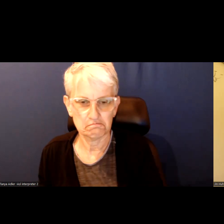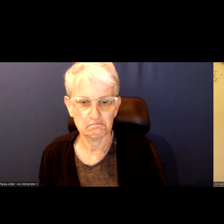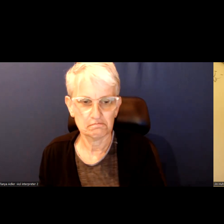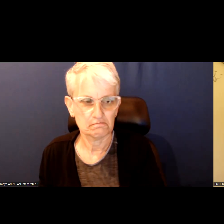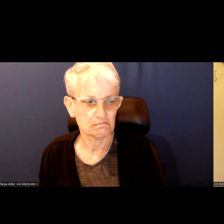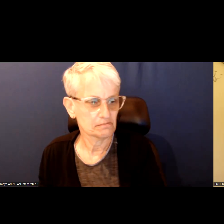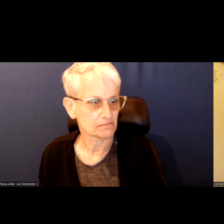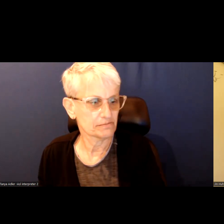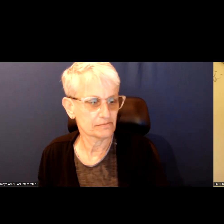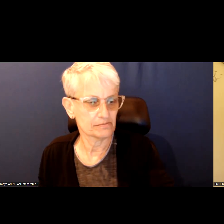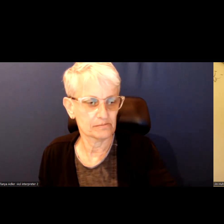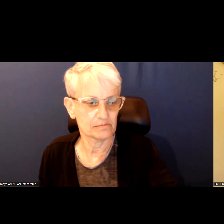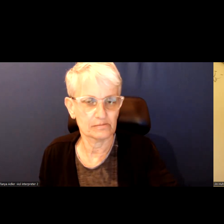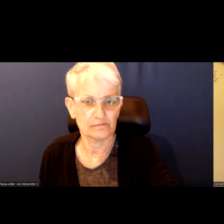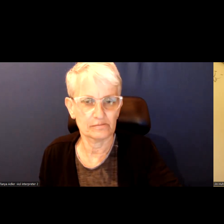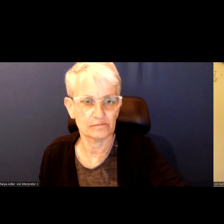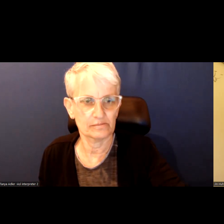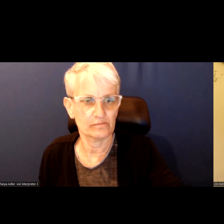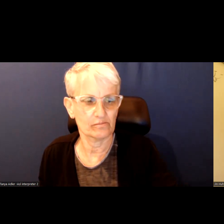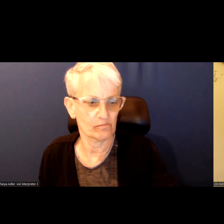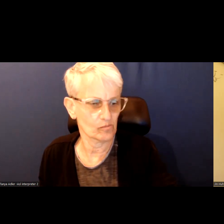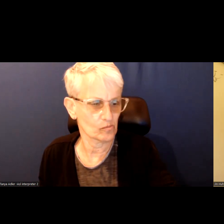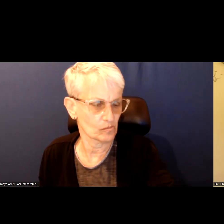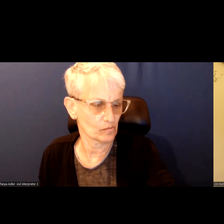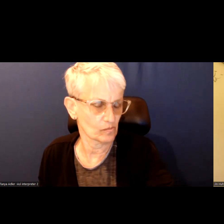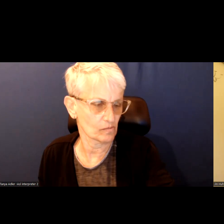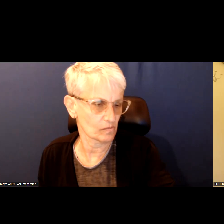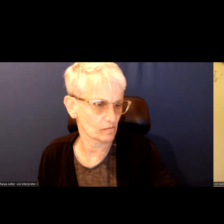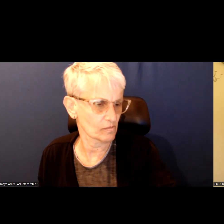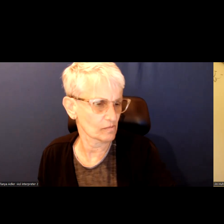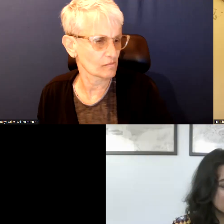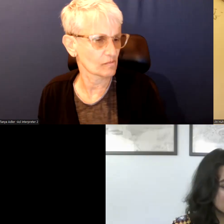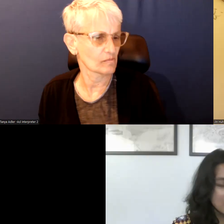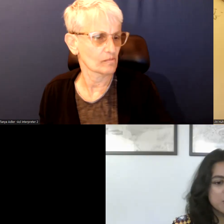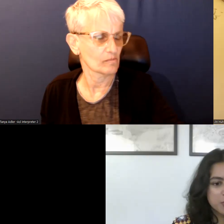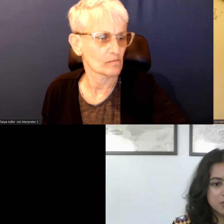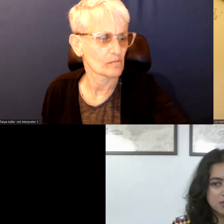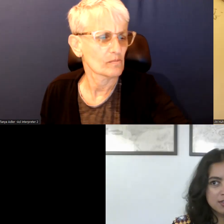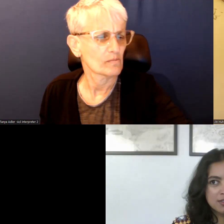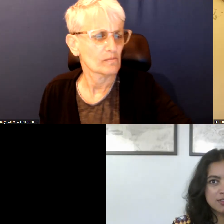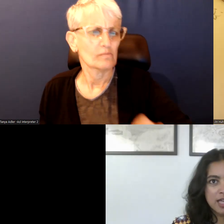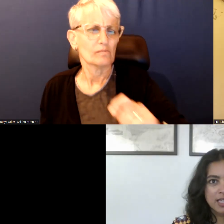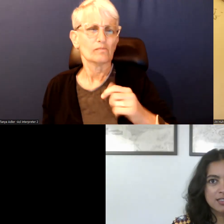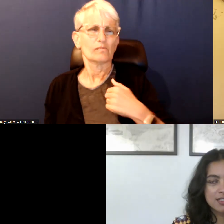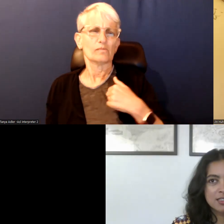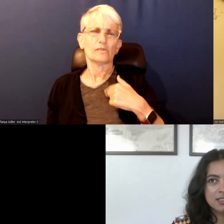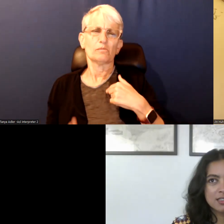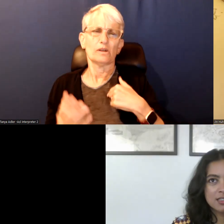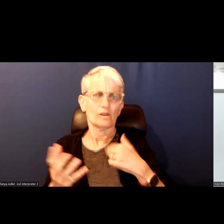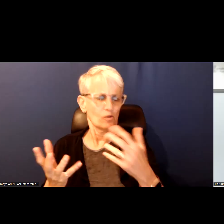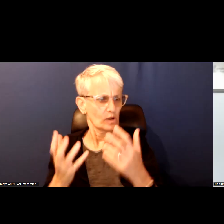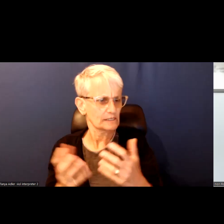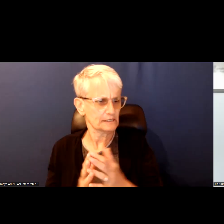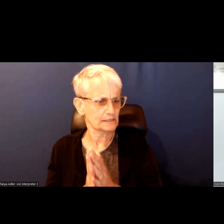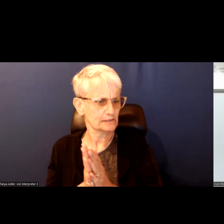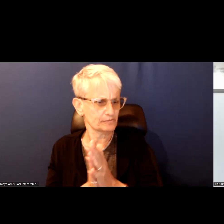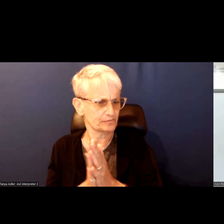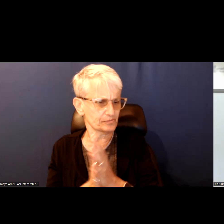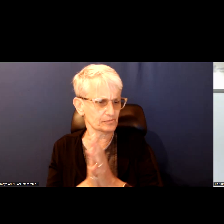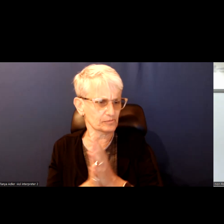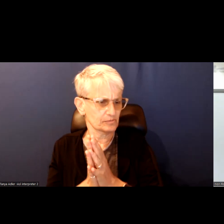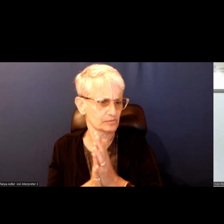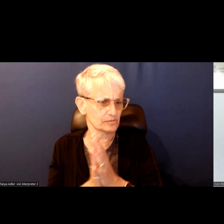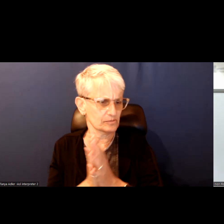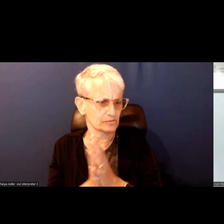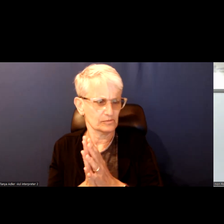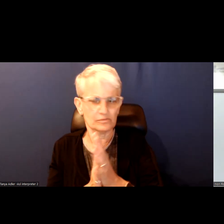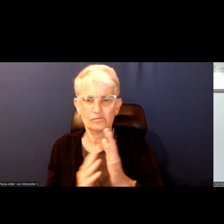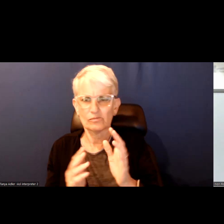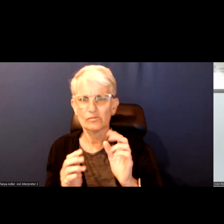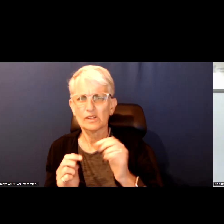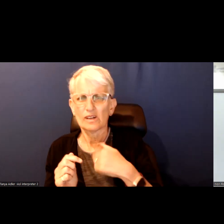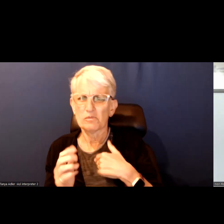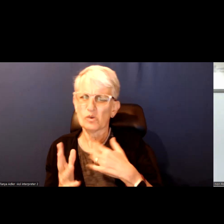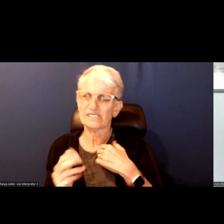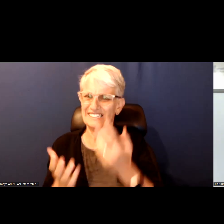I would love to see tangible and deeply moving examples of the mayor engaging